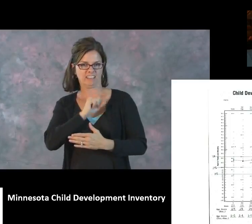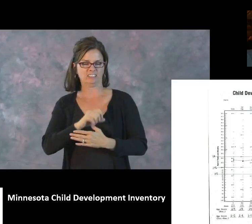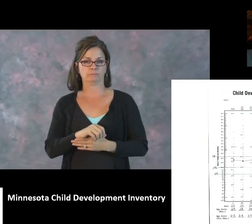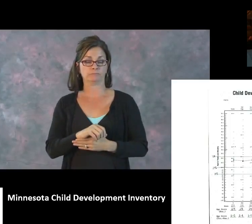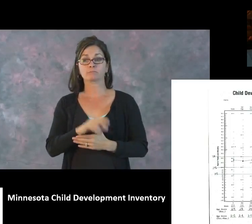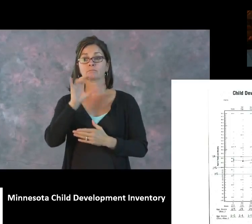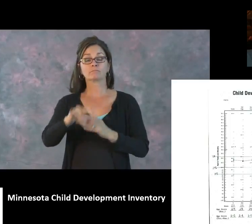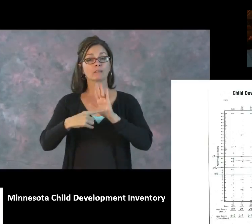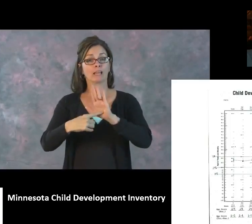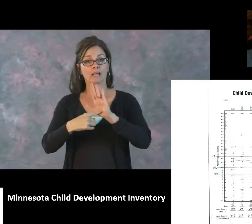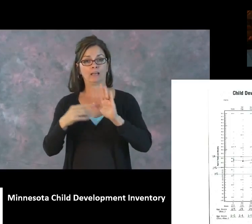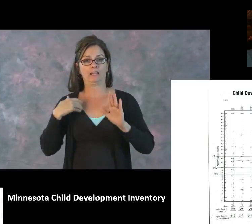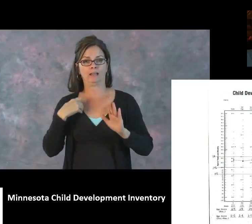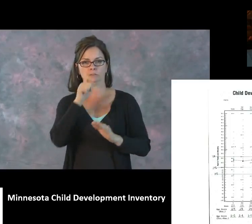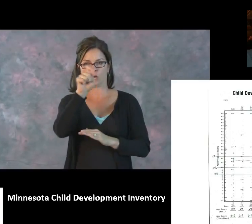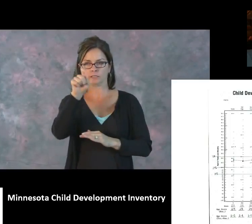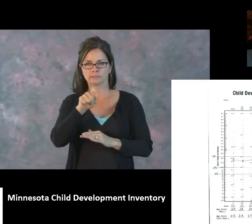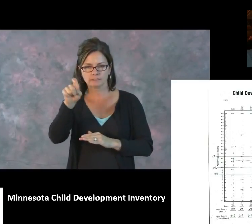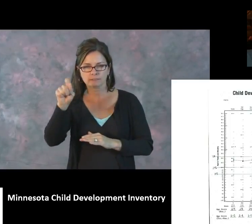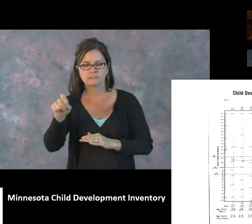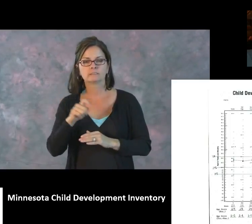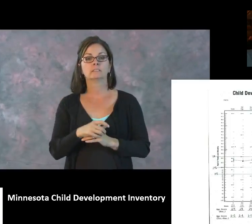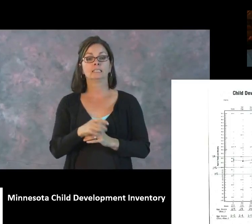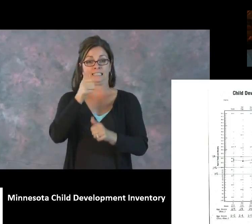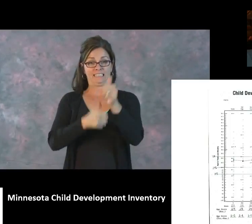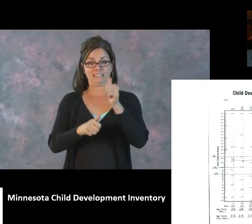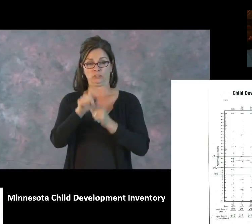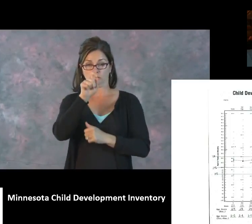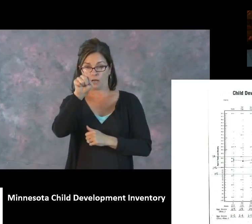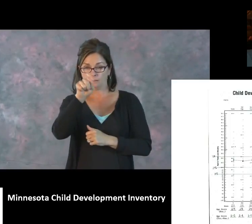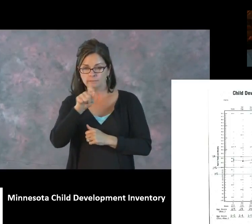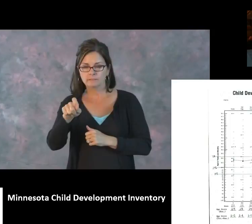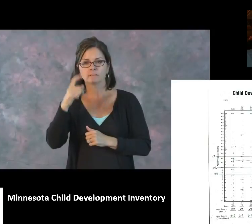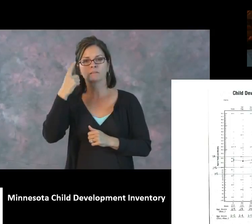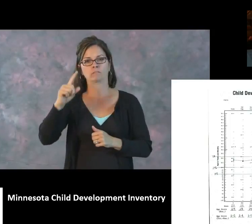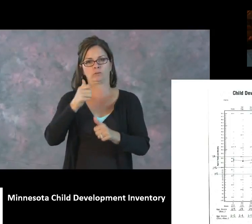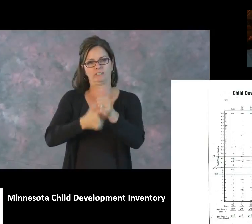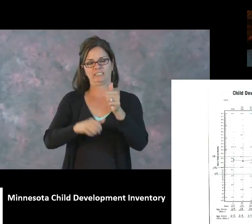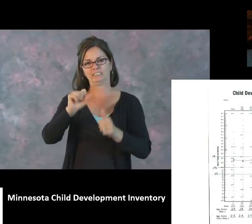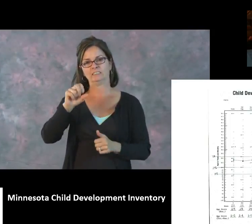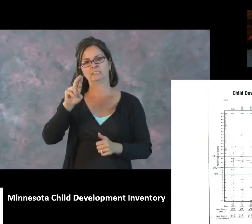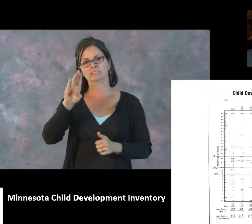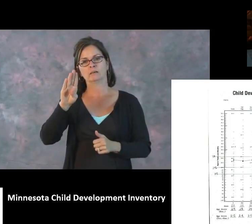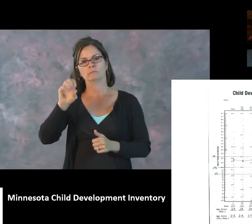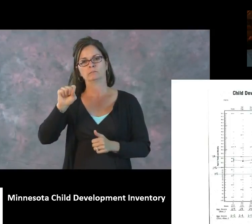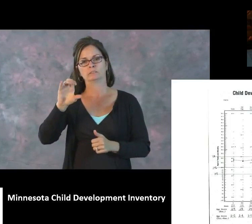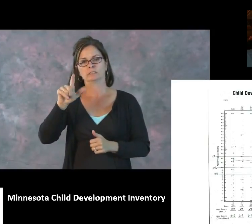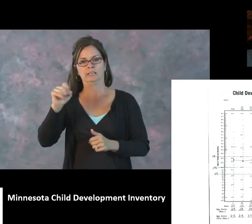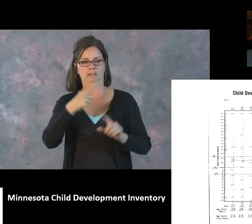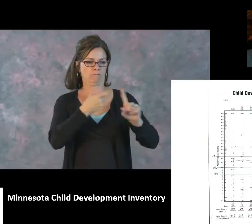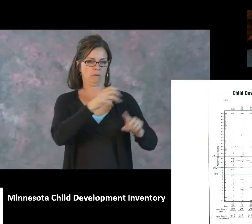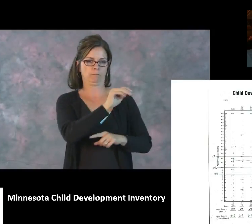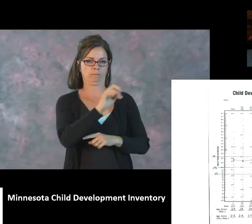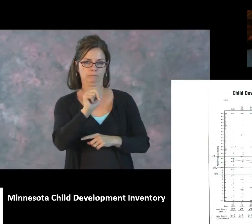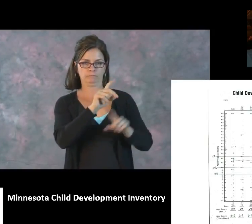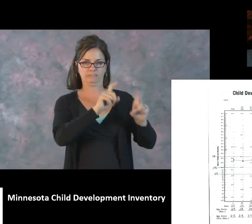we have individual dots, each one of them is for a different subscale of the Minnesota. When we look at the case studies, we'll see a closer